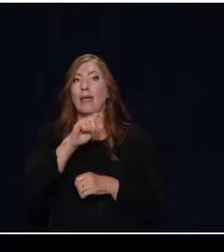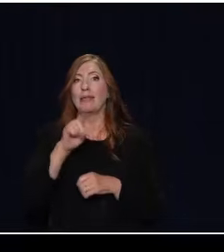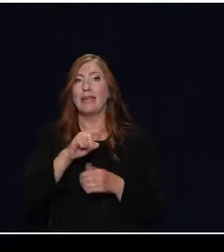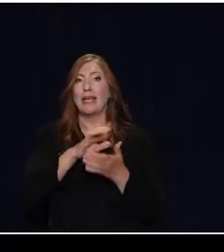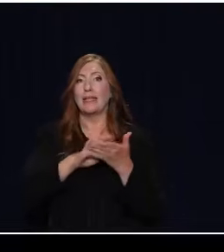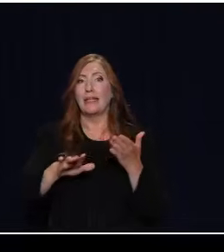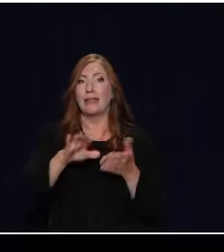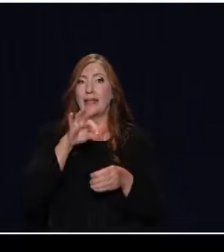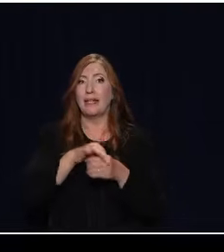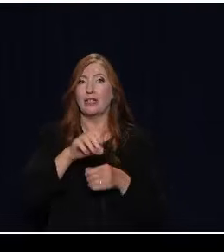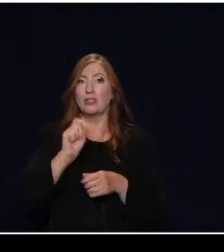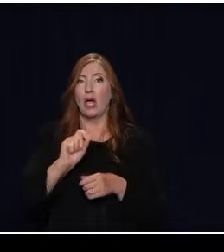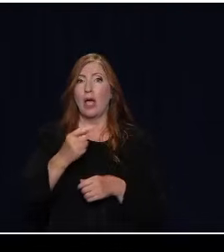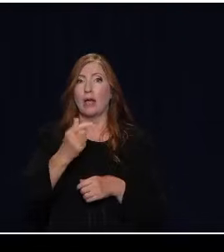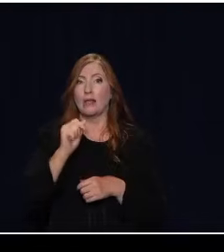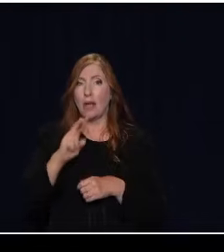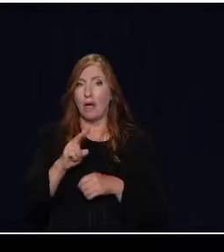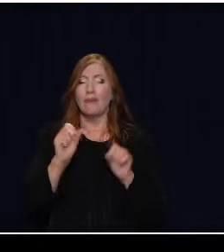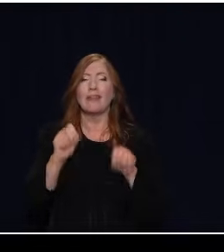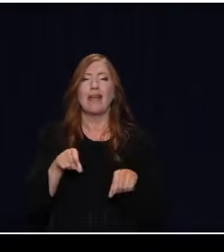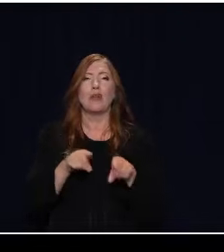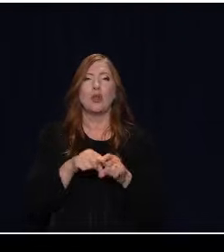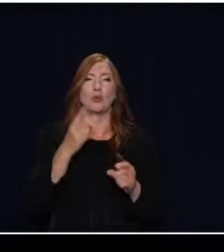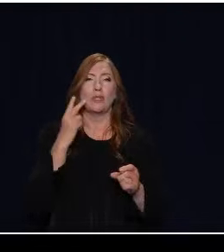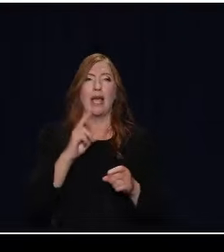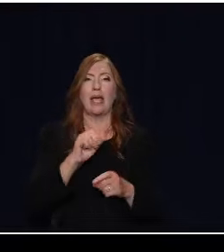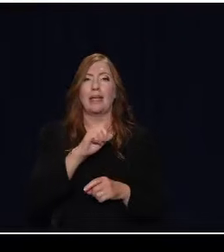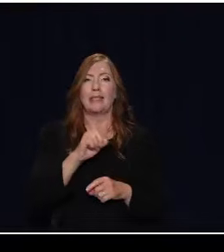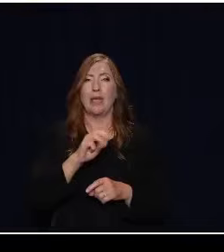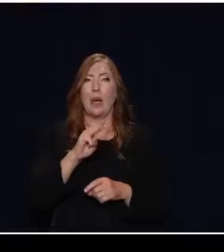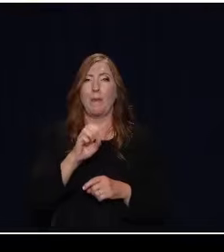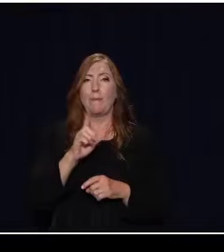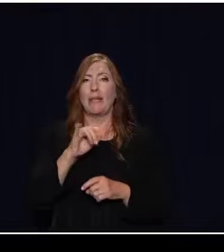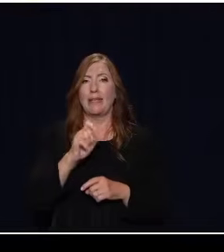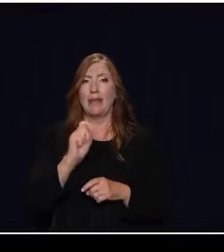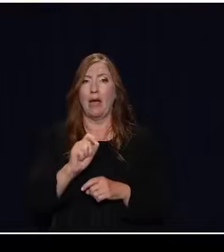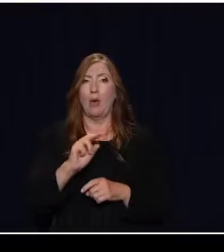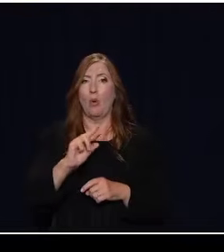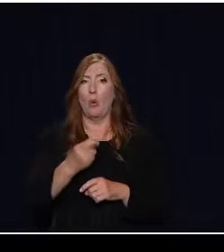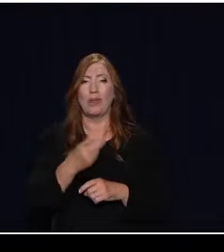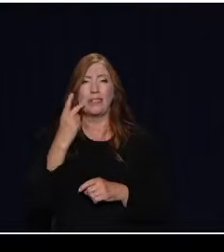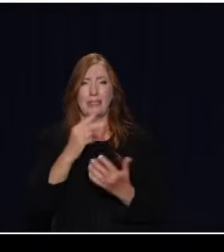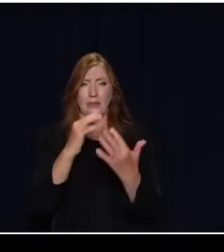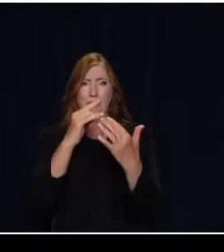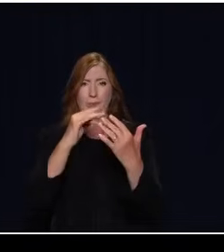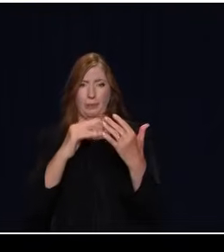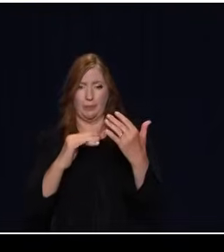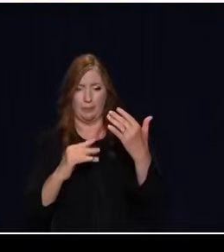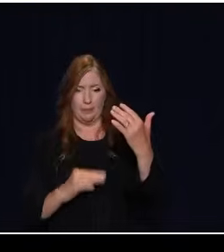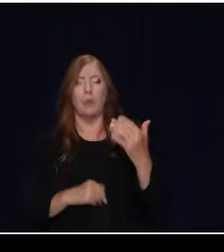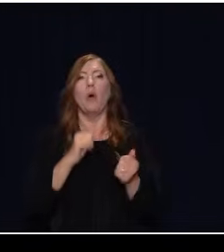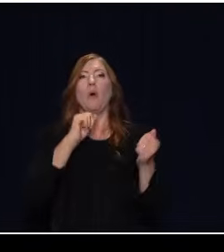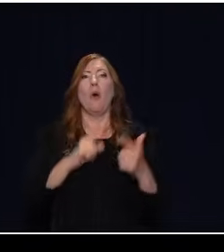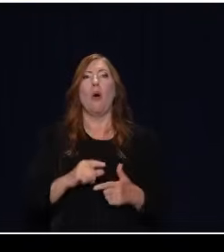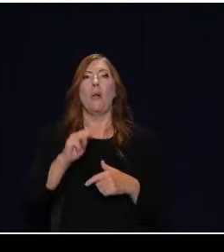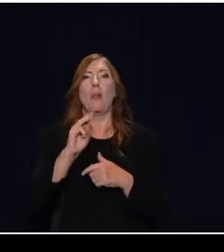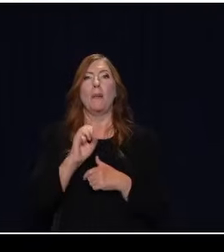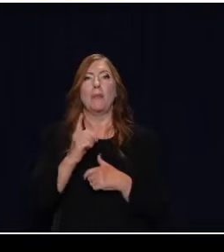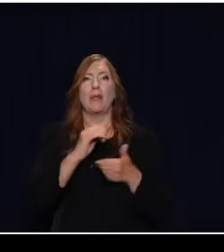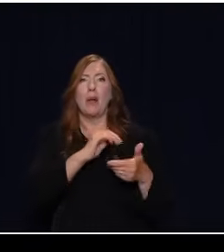IS JUNE 22nd.